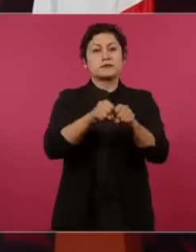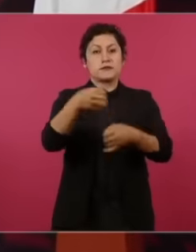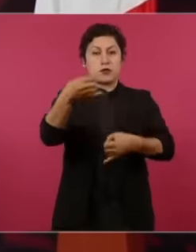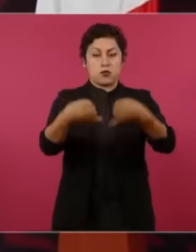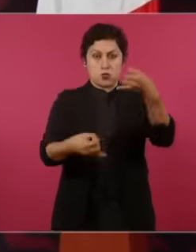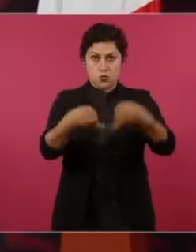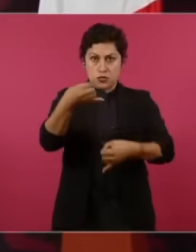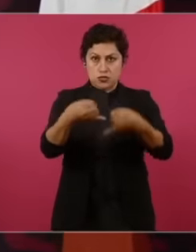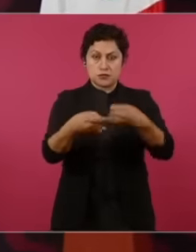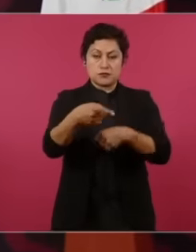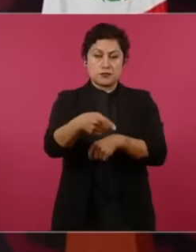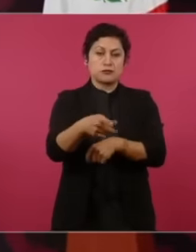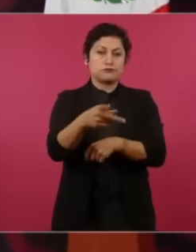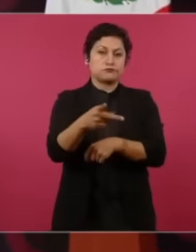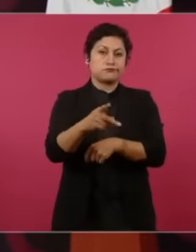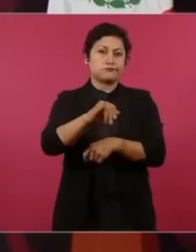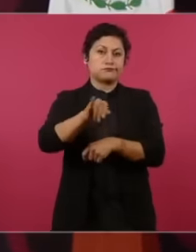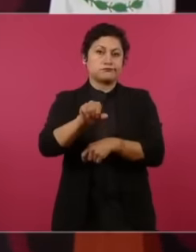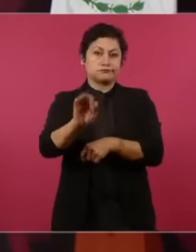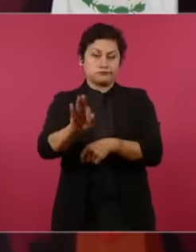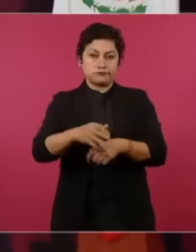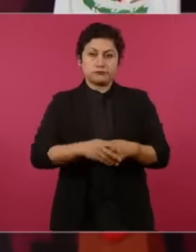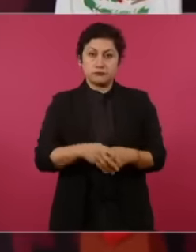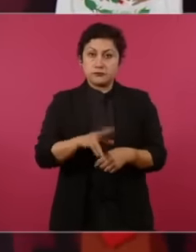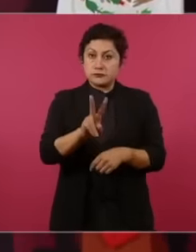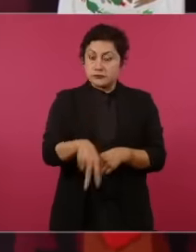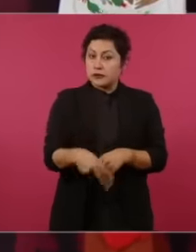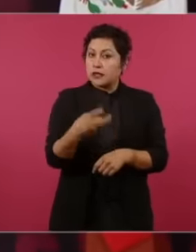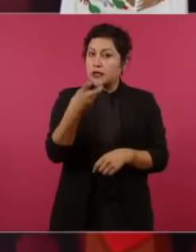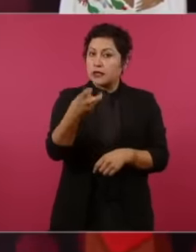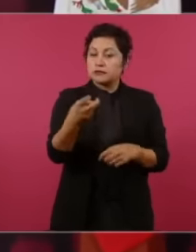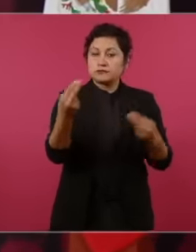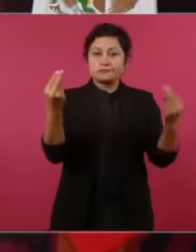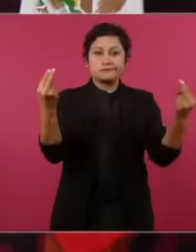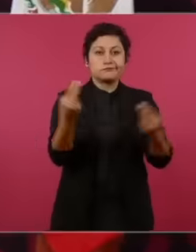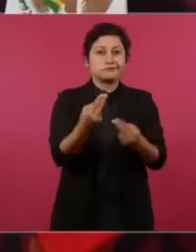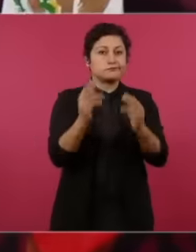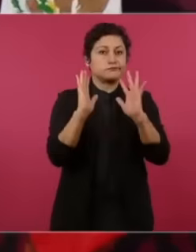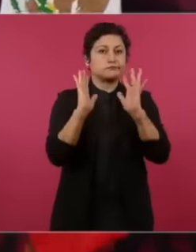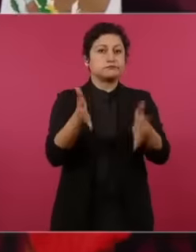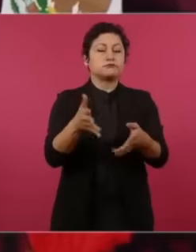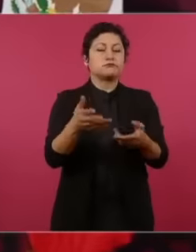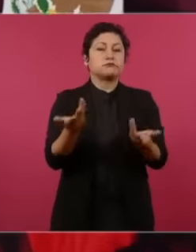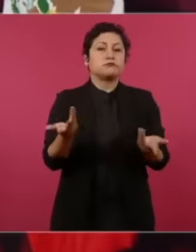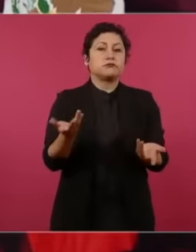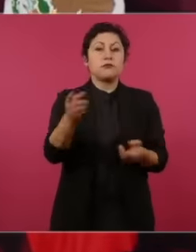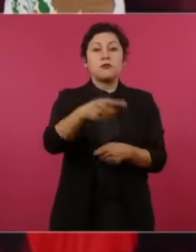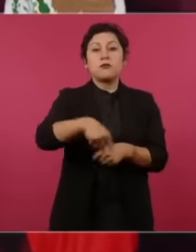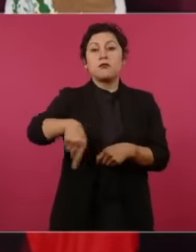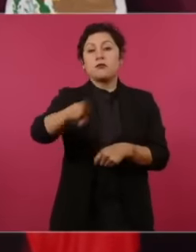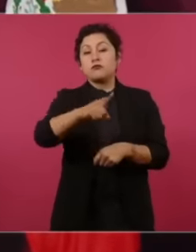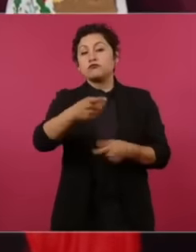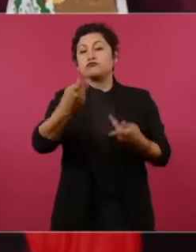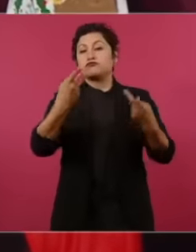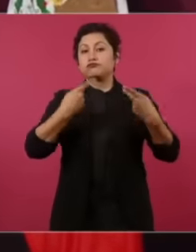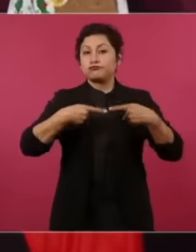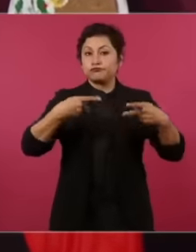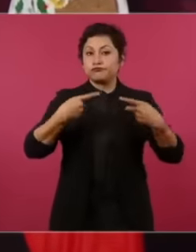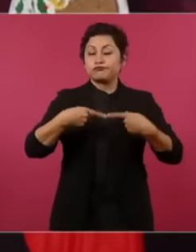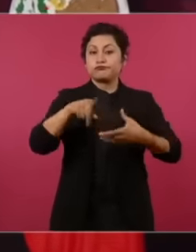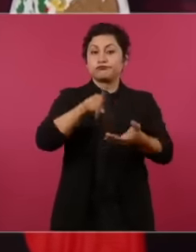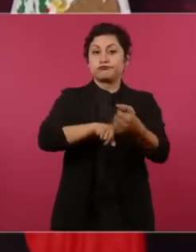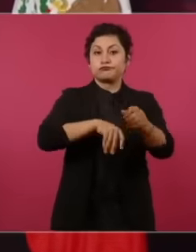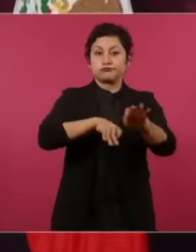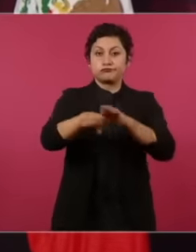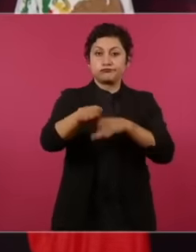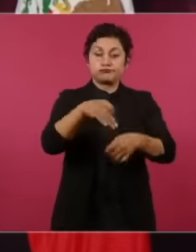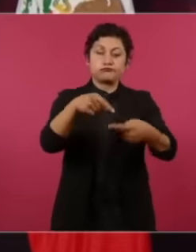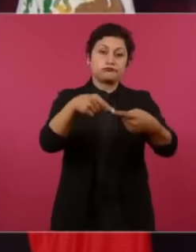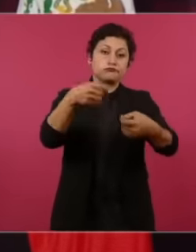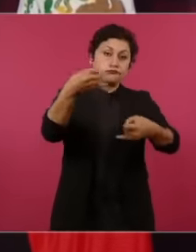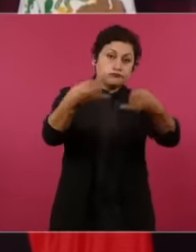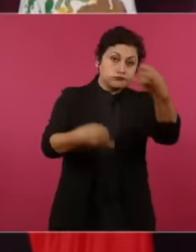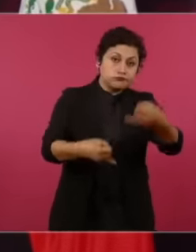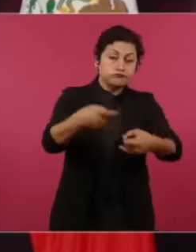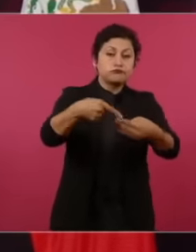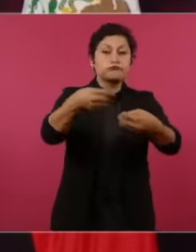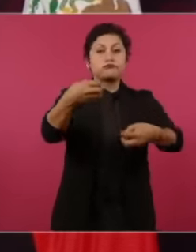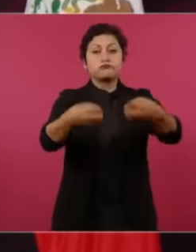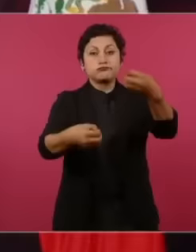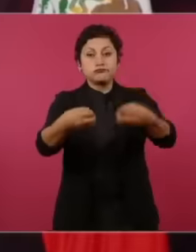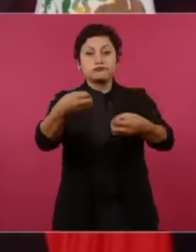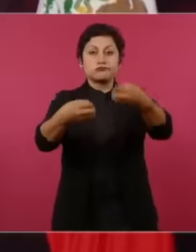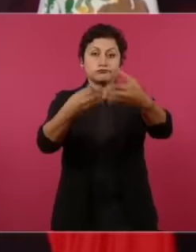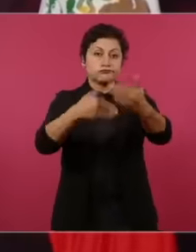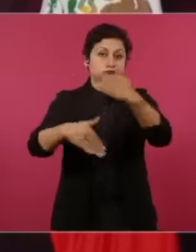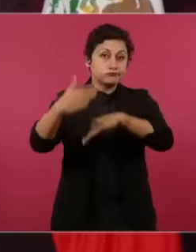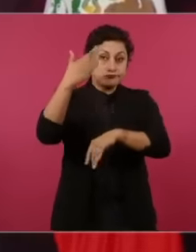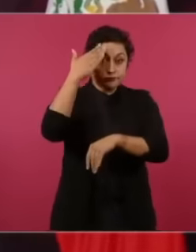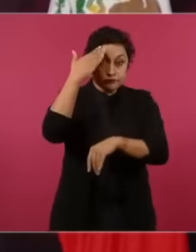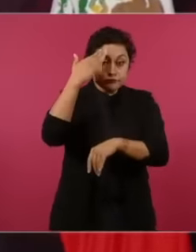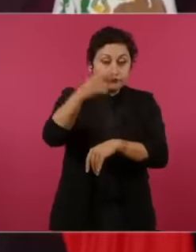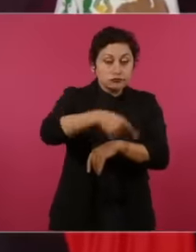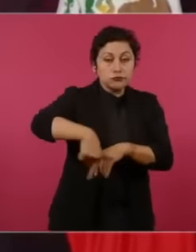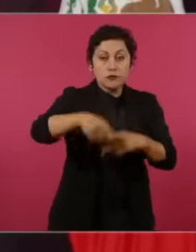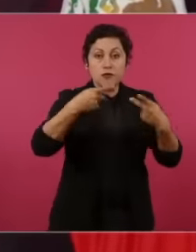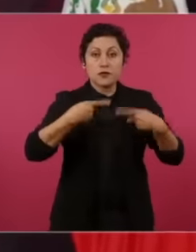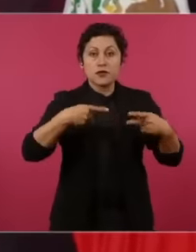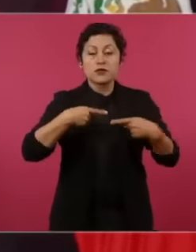essential for judges, magistrates, ministers to impart justice, let them of